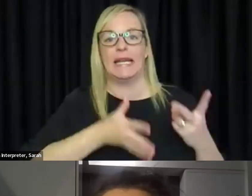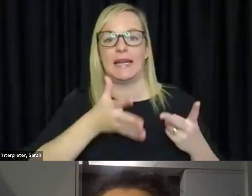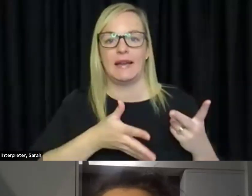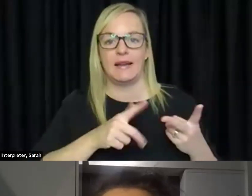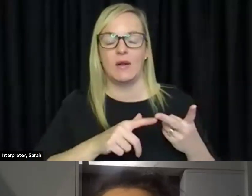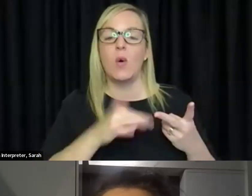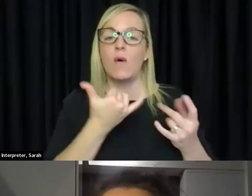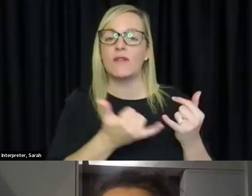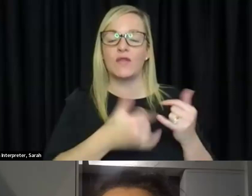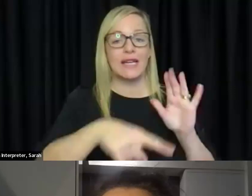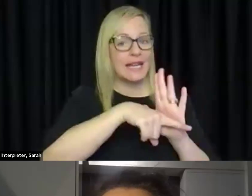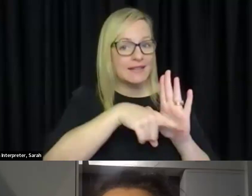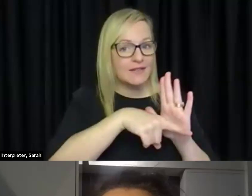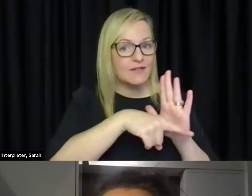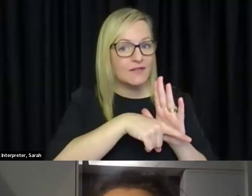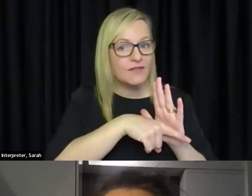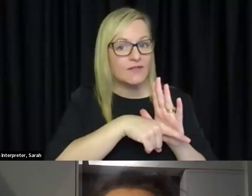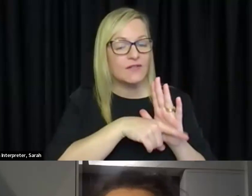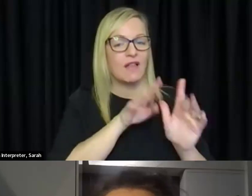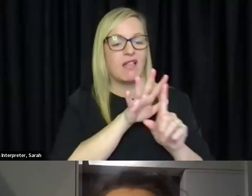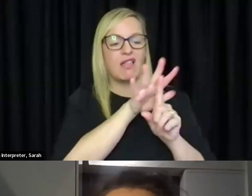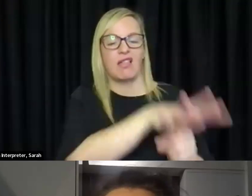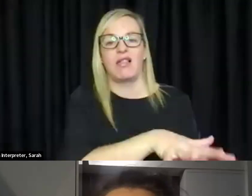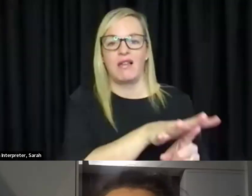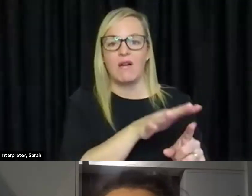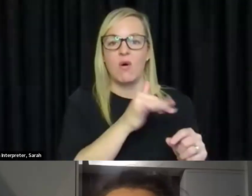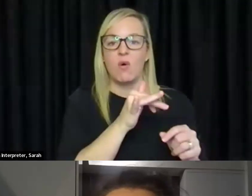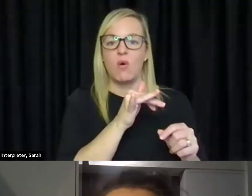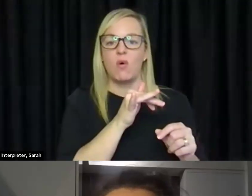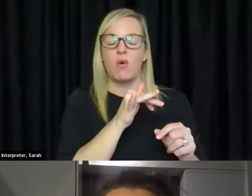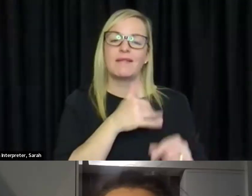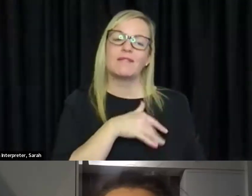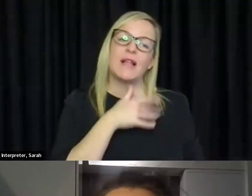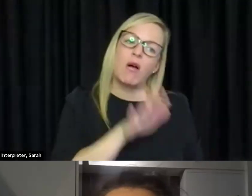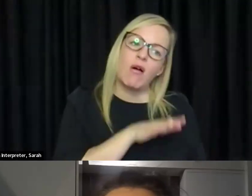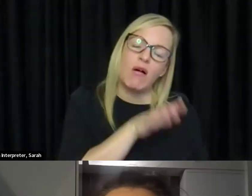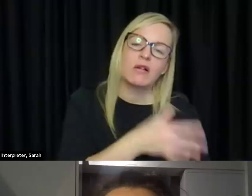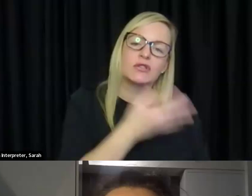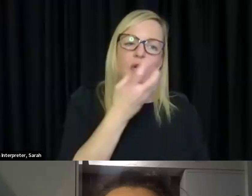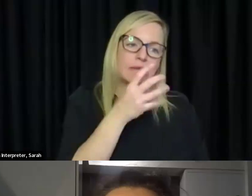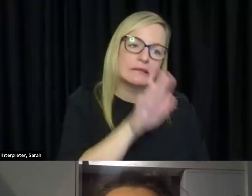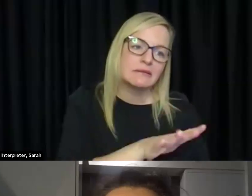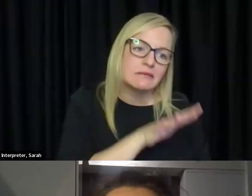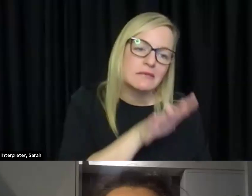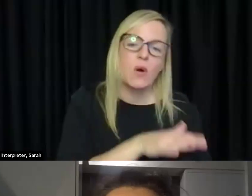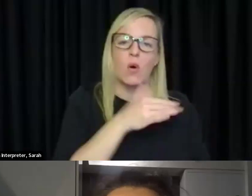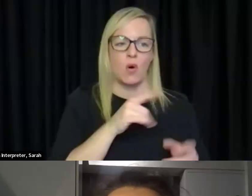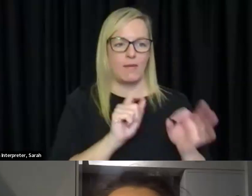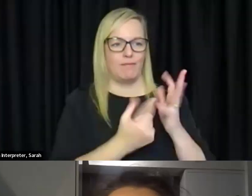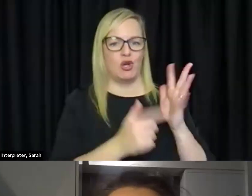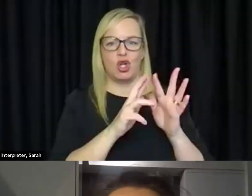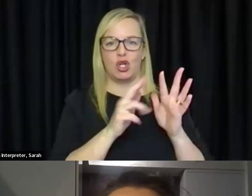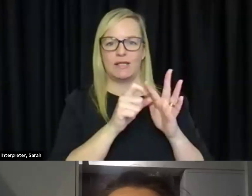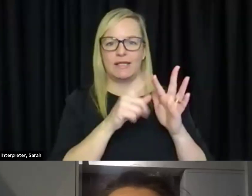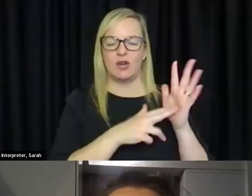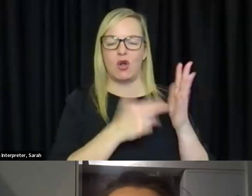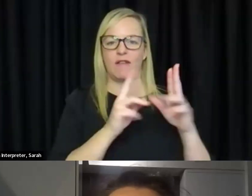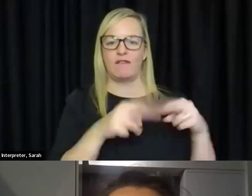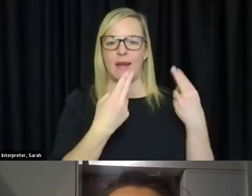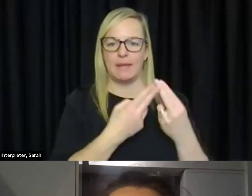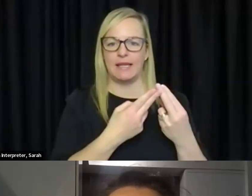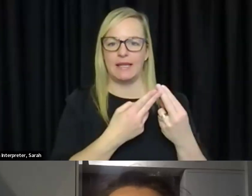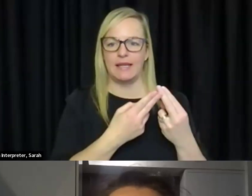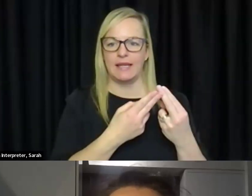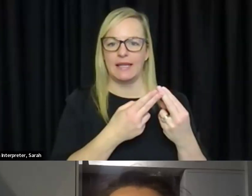negative or that person is seen as someone to pity or in Captain Hook's case it is his whole driving